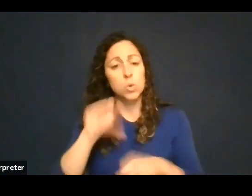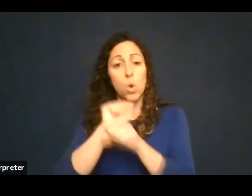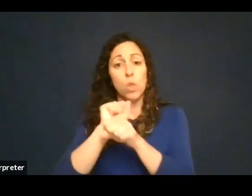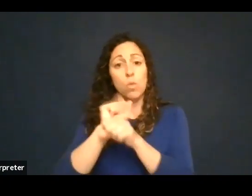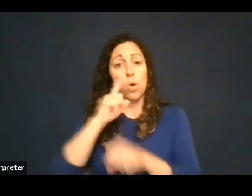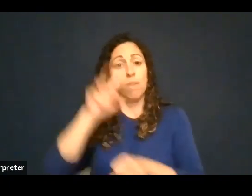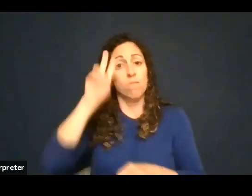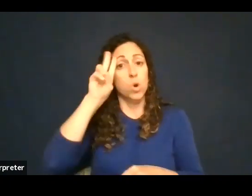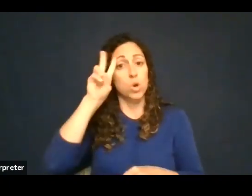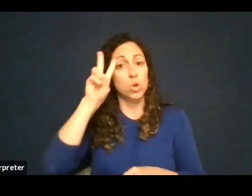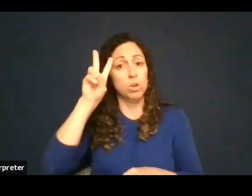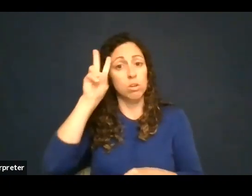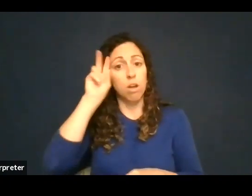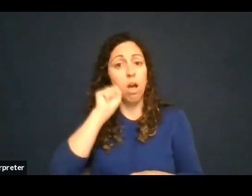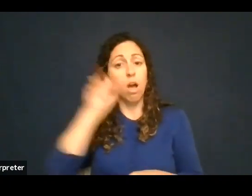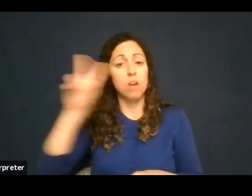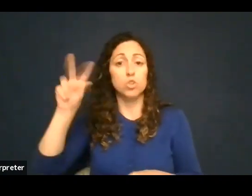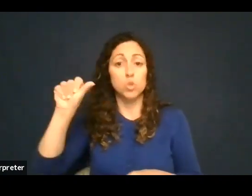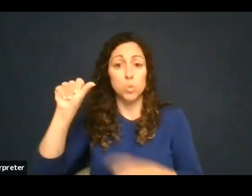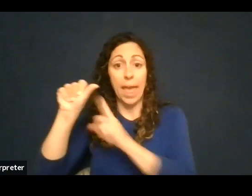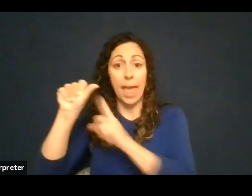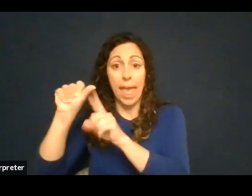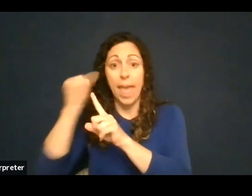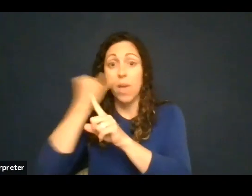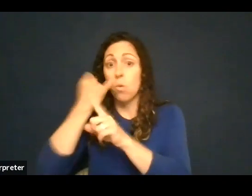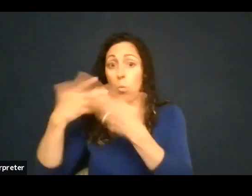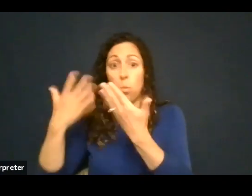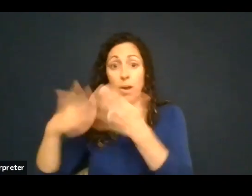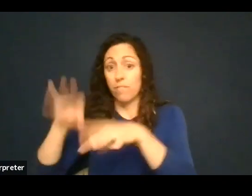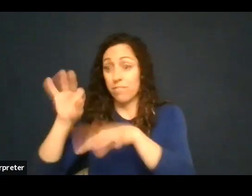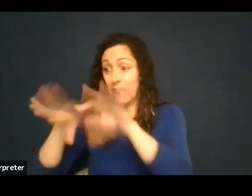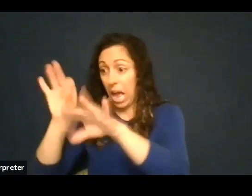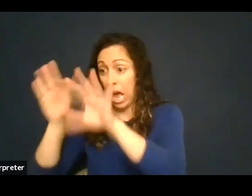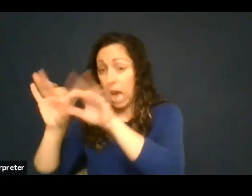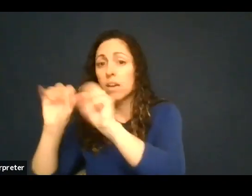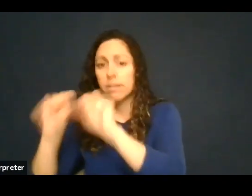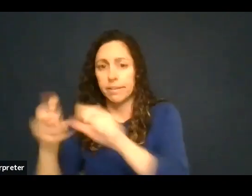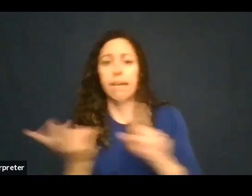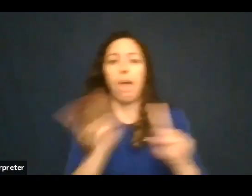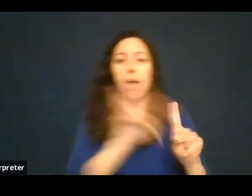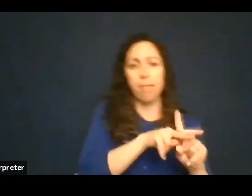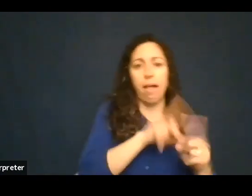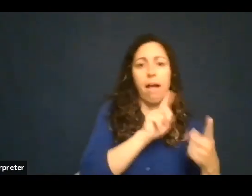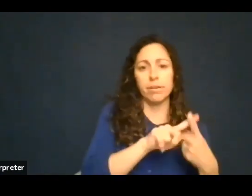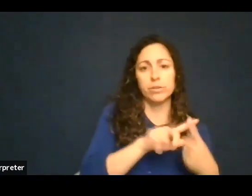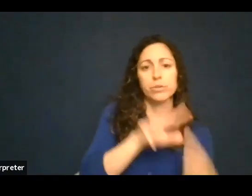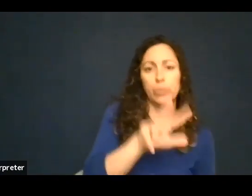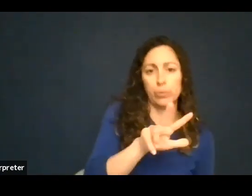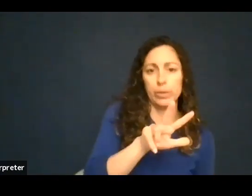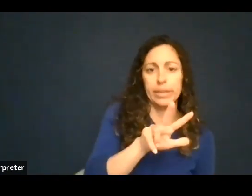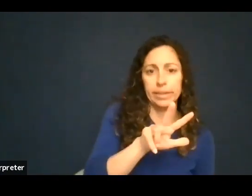such as USH3. So there is a big effort at the moment in the gene editing field, and USH2A is certainly one of the targets